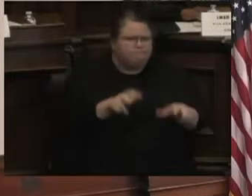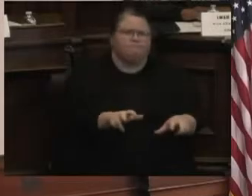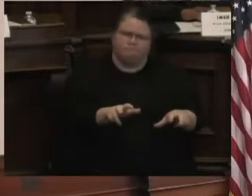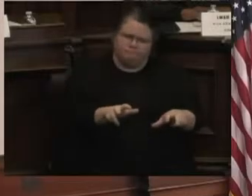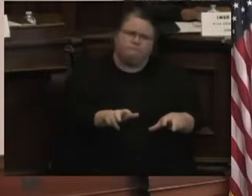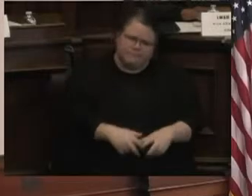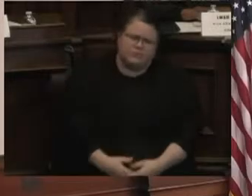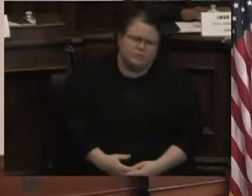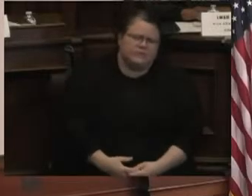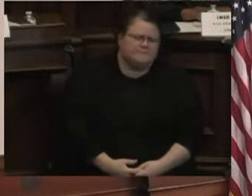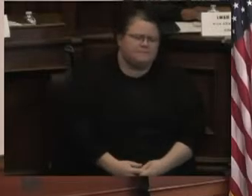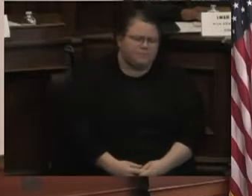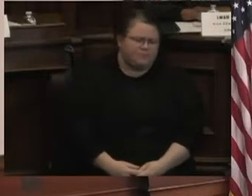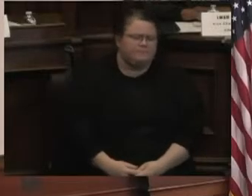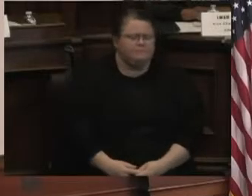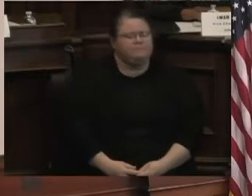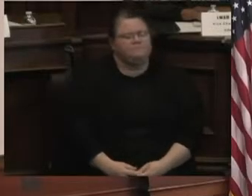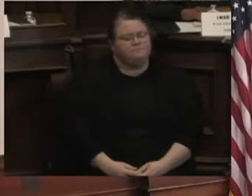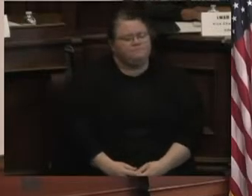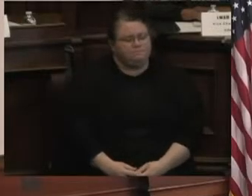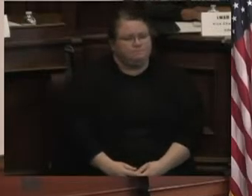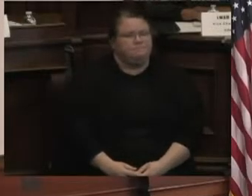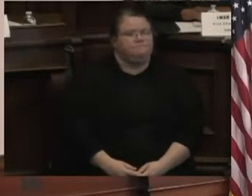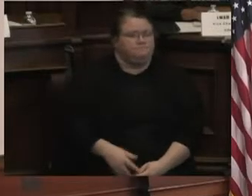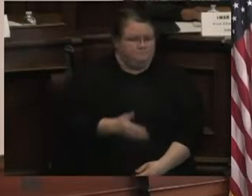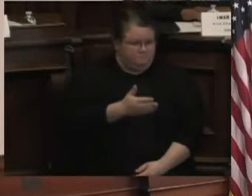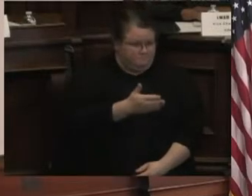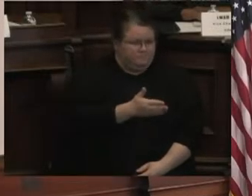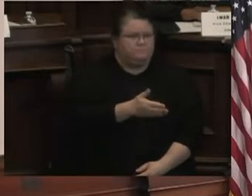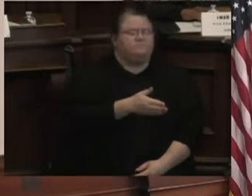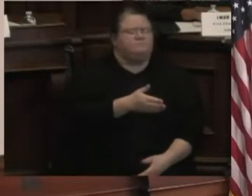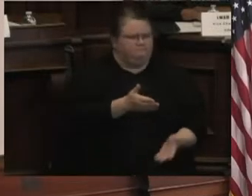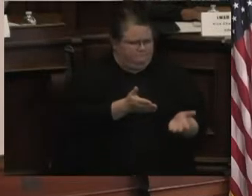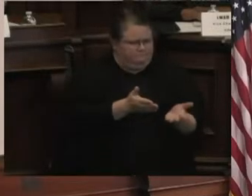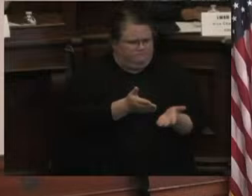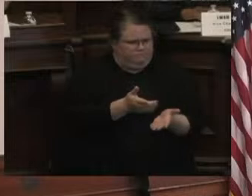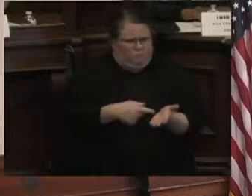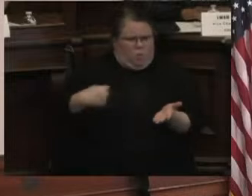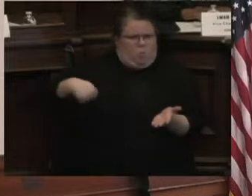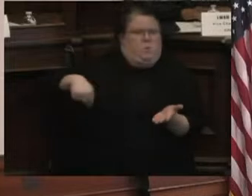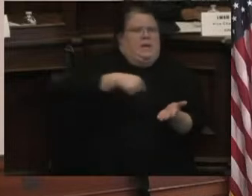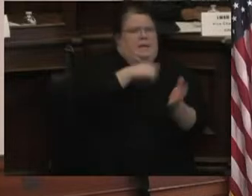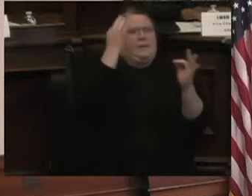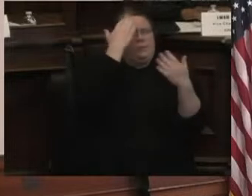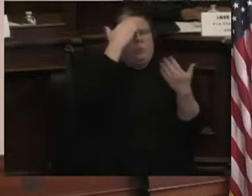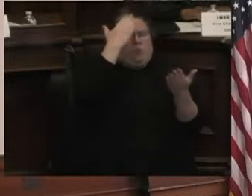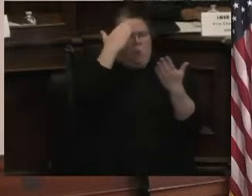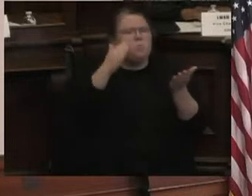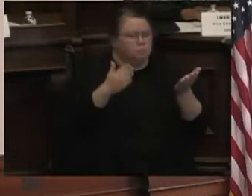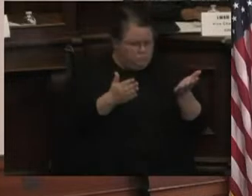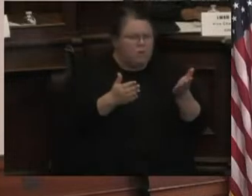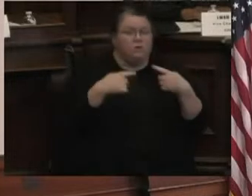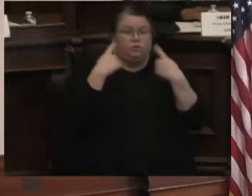updates of. Very well done. So thank you for your time.